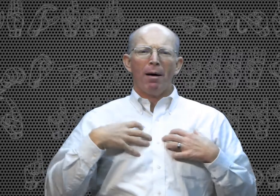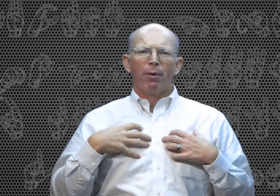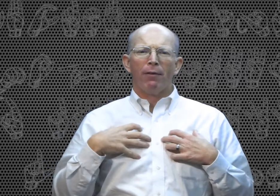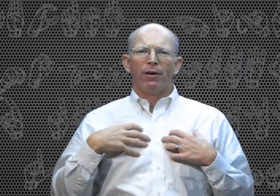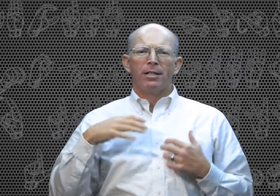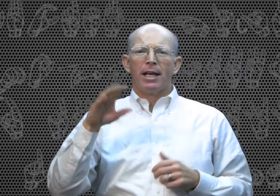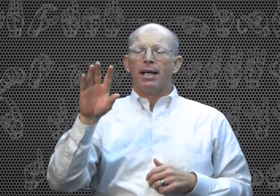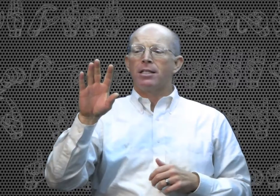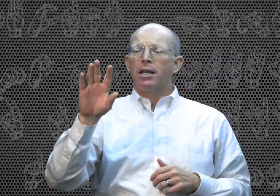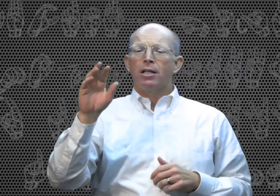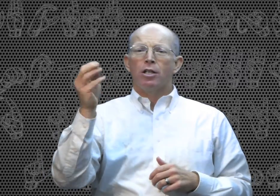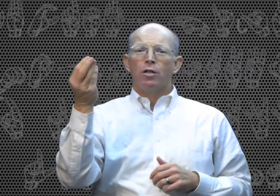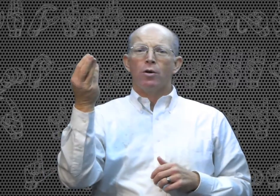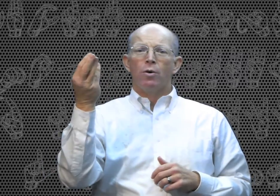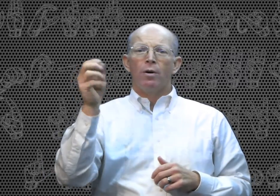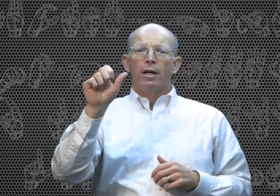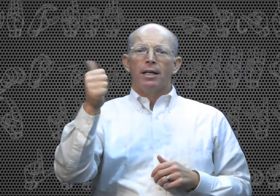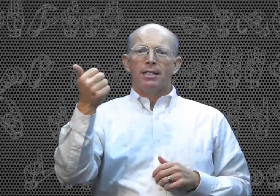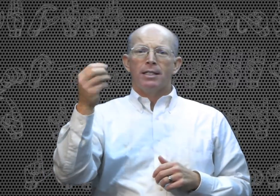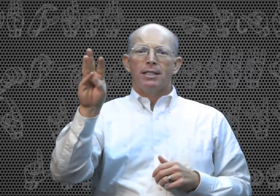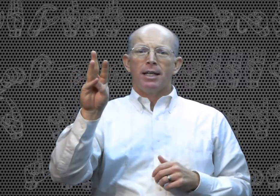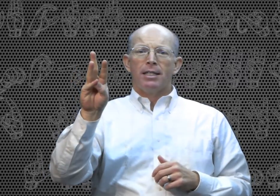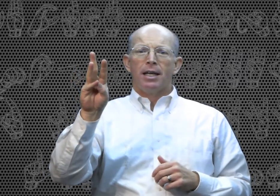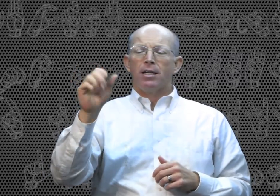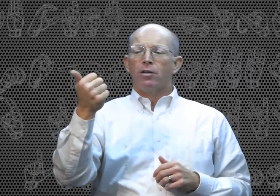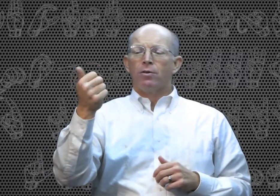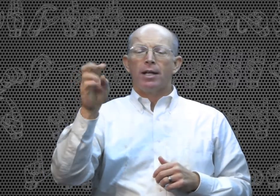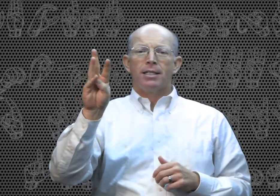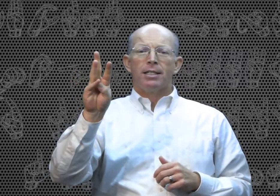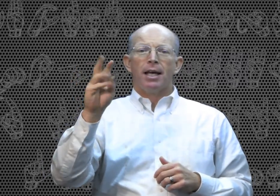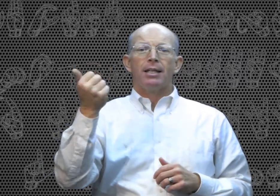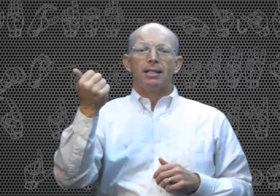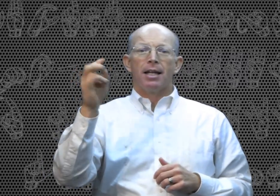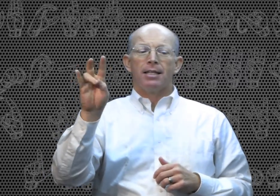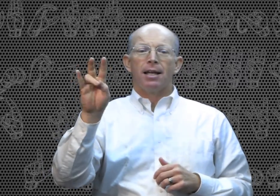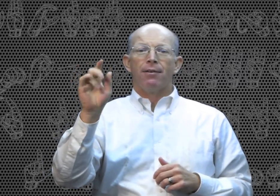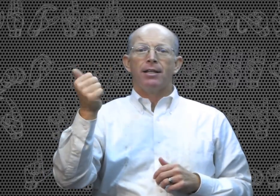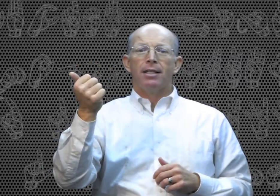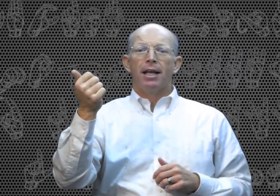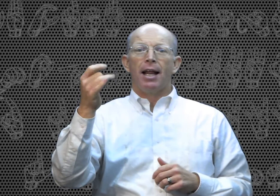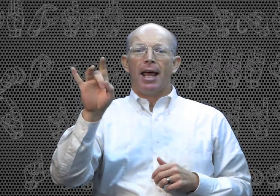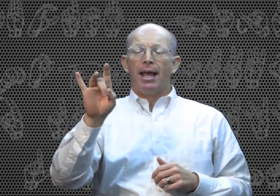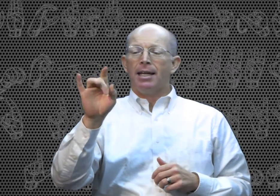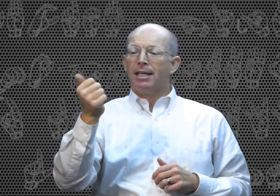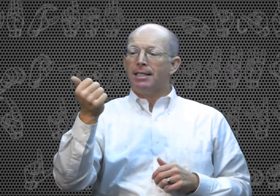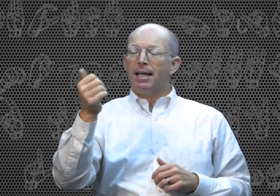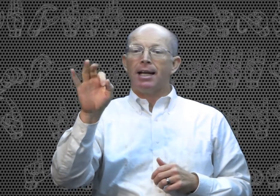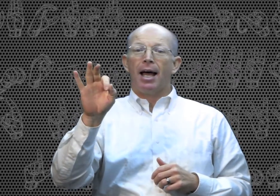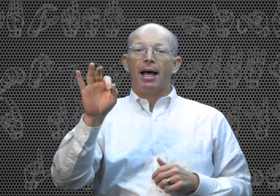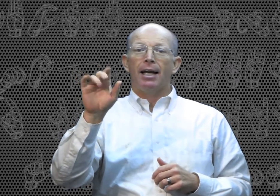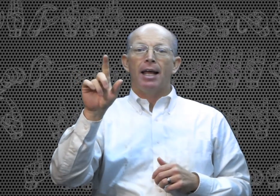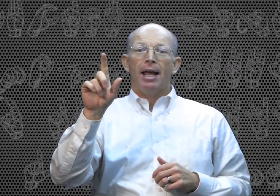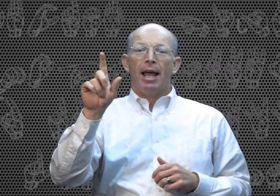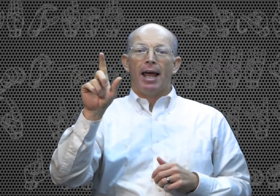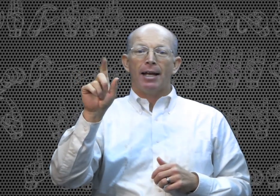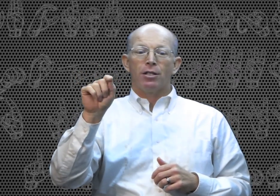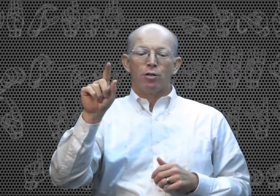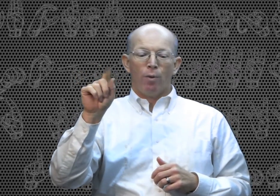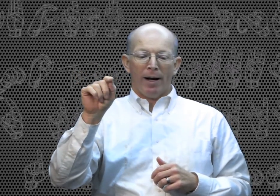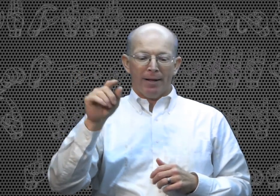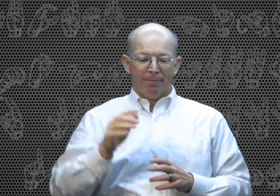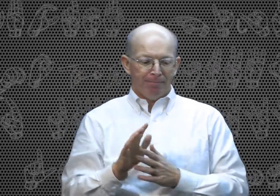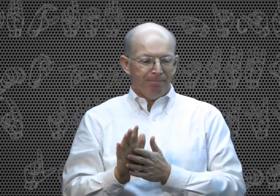Or my preference is to do 16 by doing 10-6, 10-7, 10-8, 10-9 and 20.